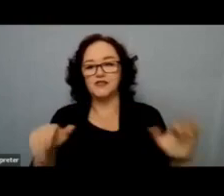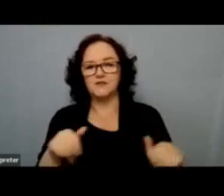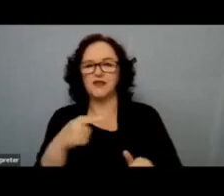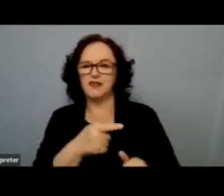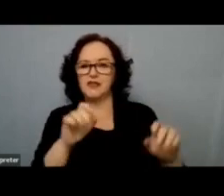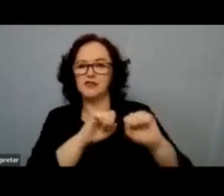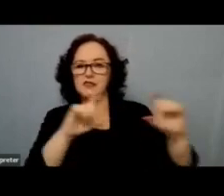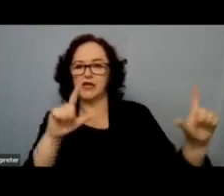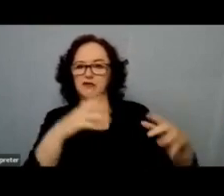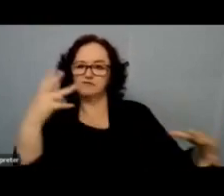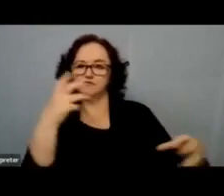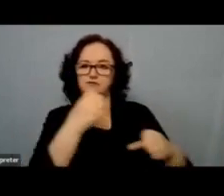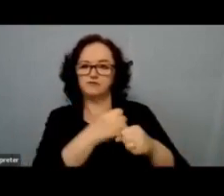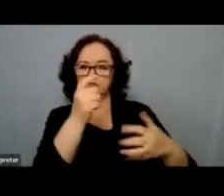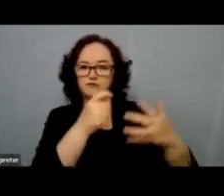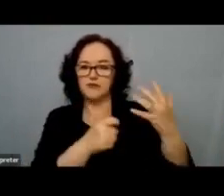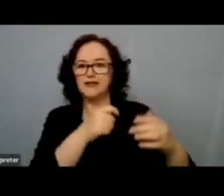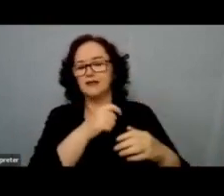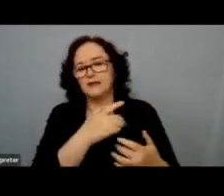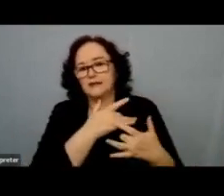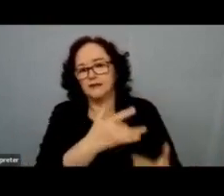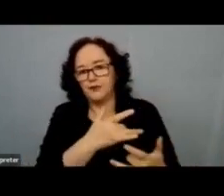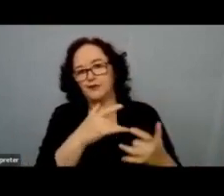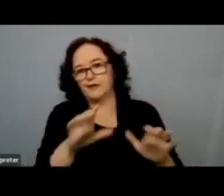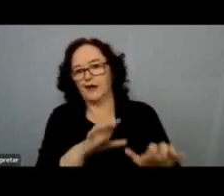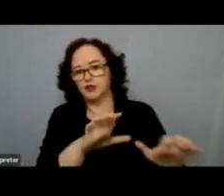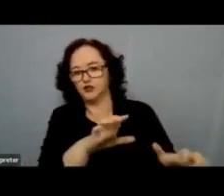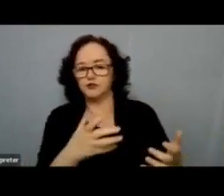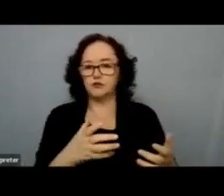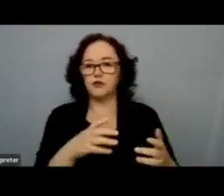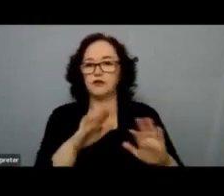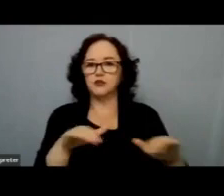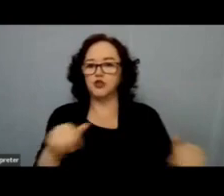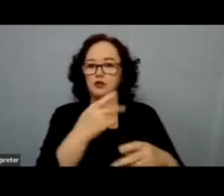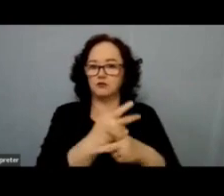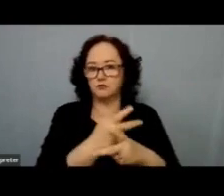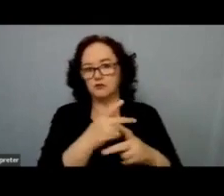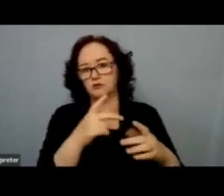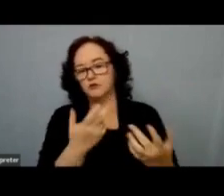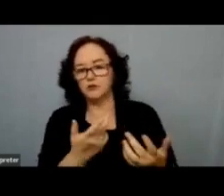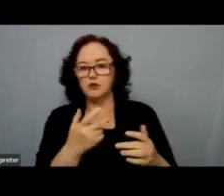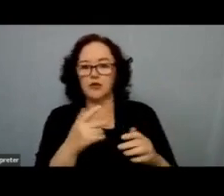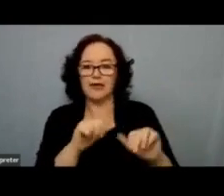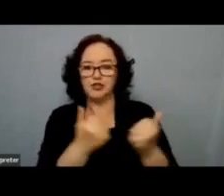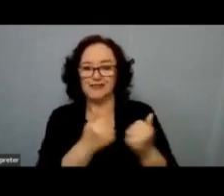typical actions and things that child welfare agencies do. So initially, they are accepting